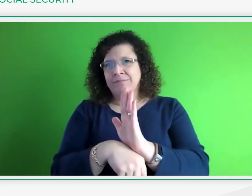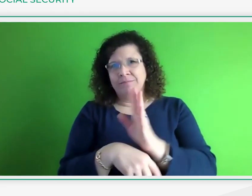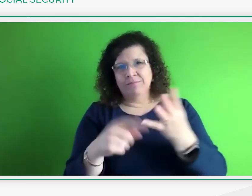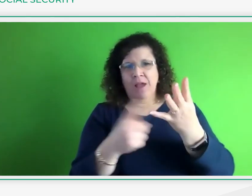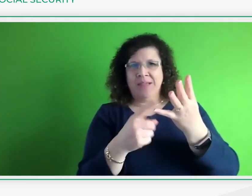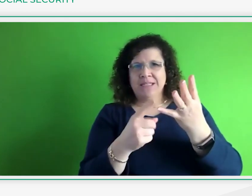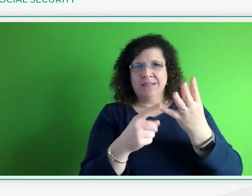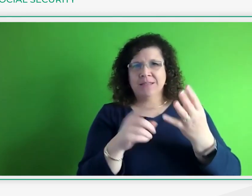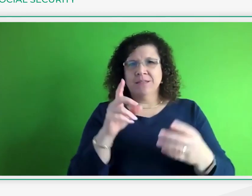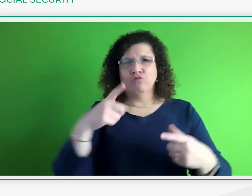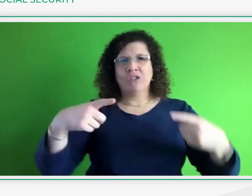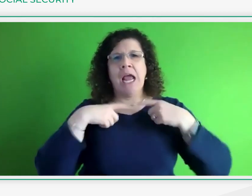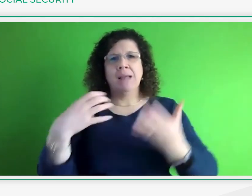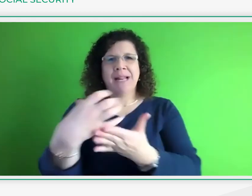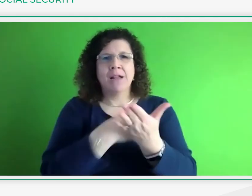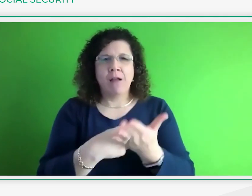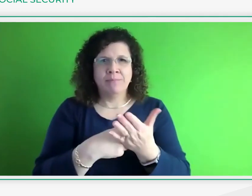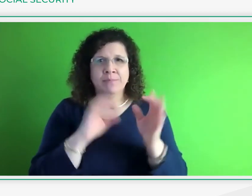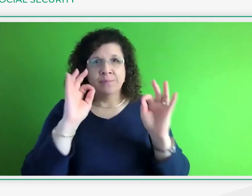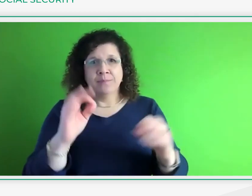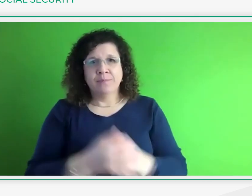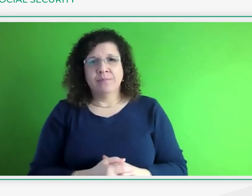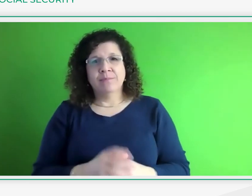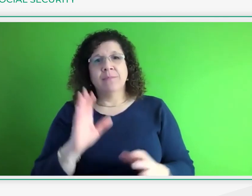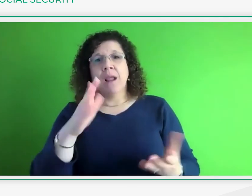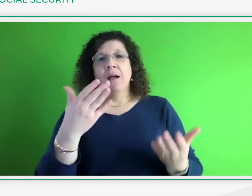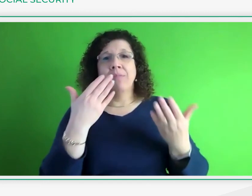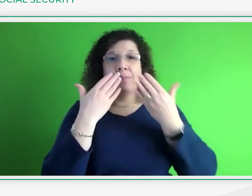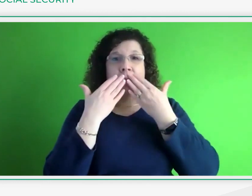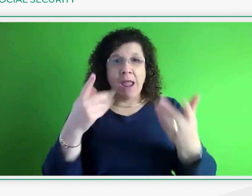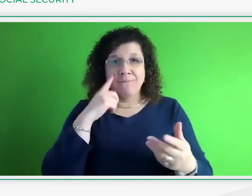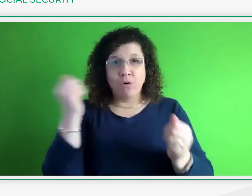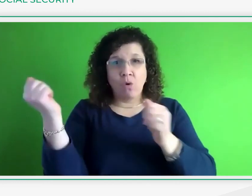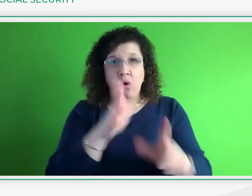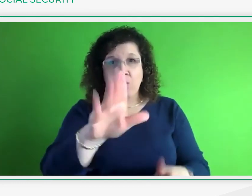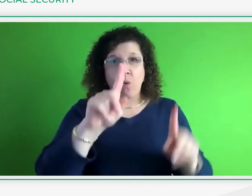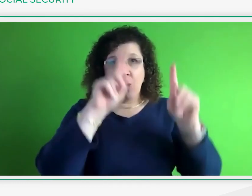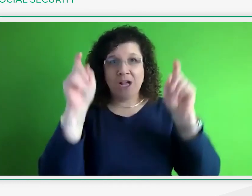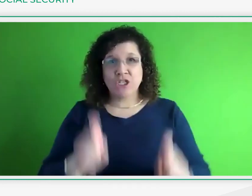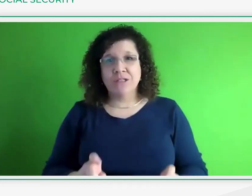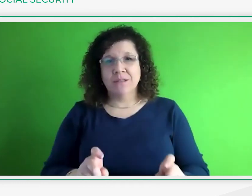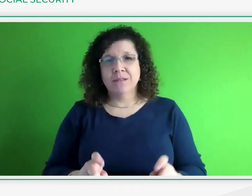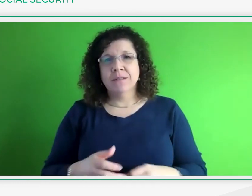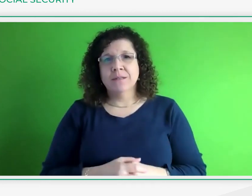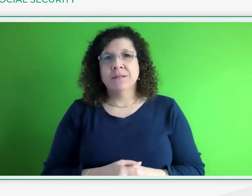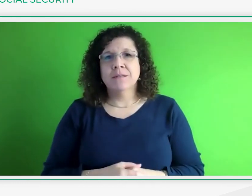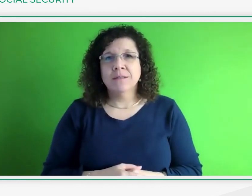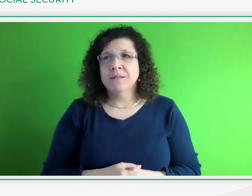It’s much more detailed about retirement income and what that looks like. Thank you all so much for your questions.